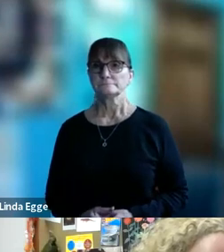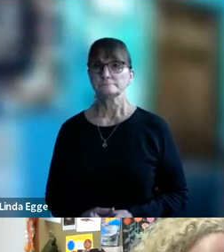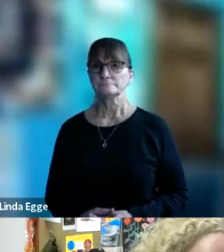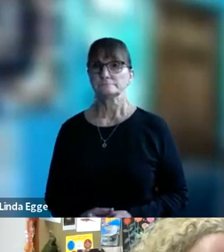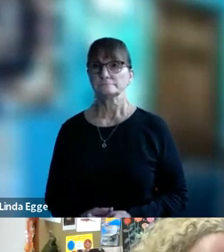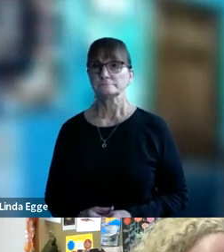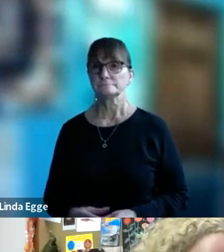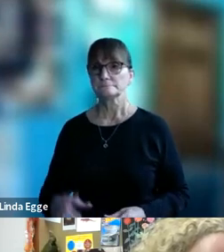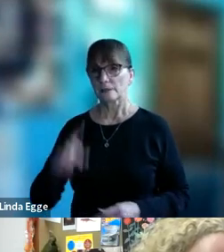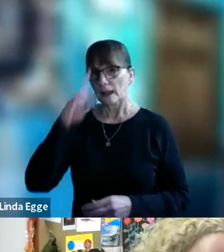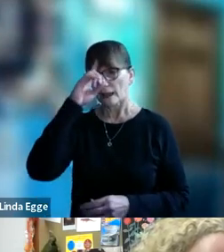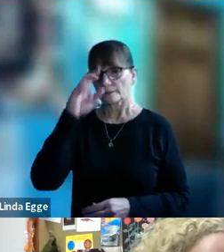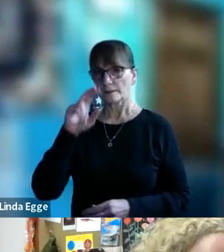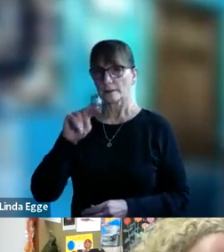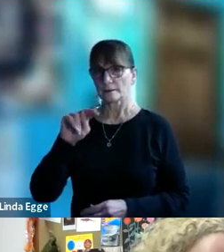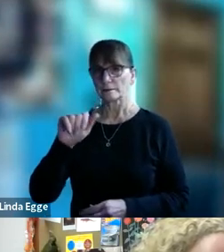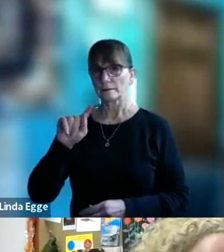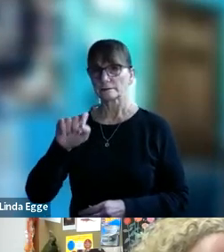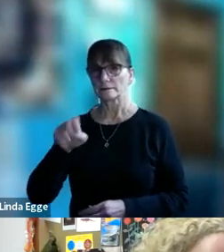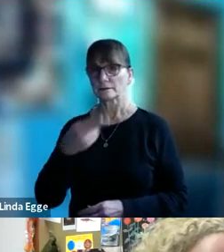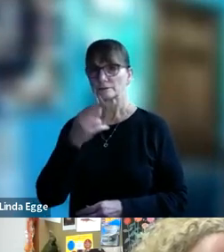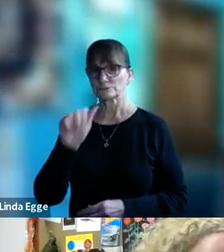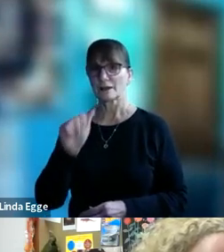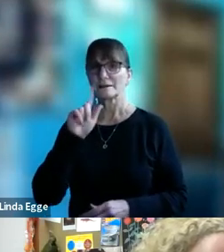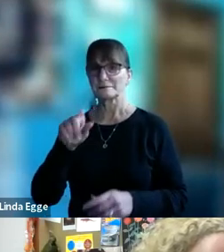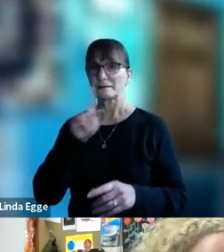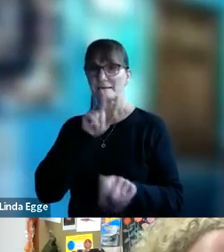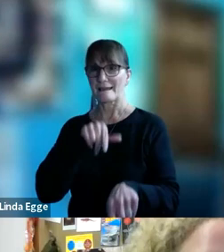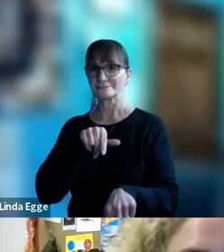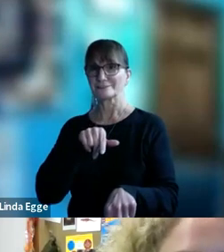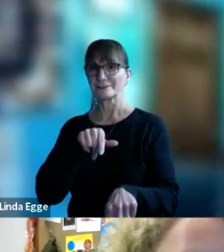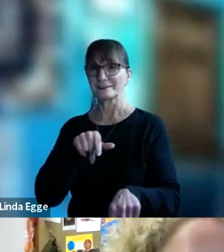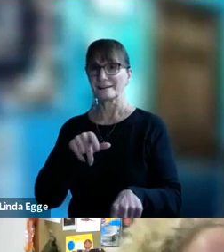I think Natasha is the only person who can answer this. Yeah, I think that would be a good DDS question